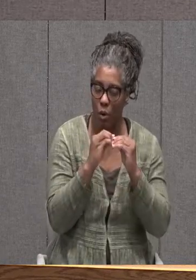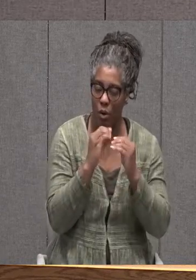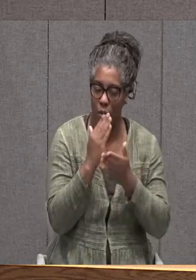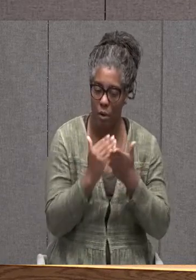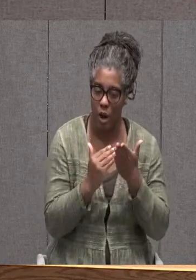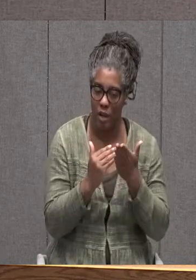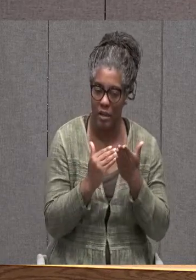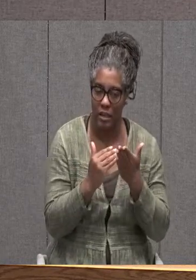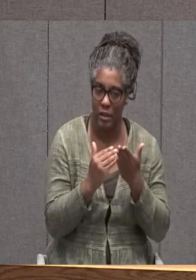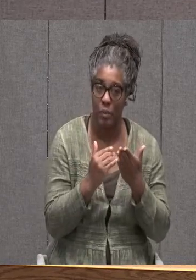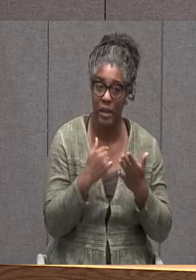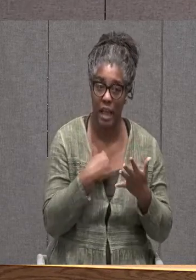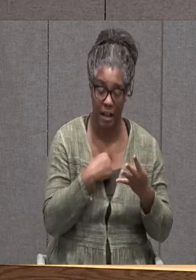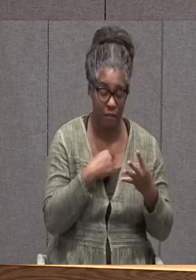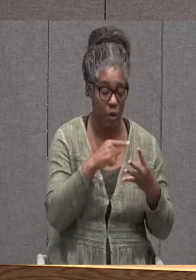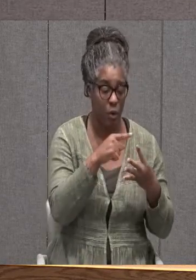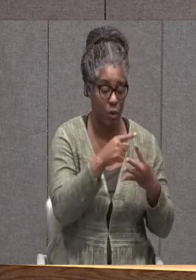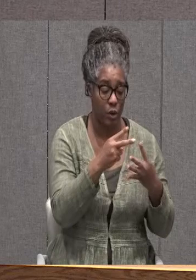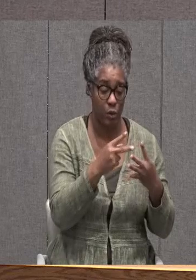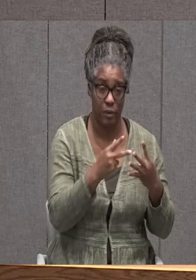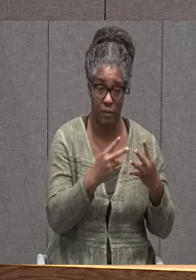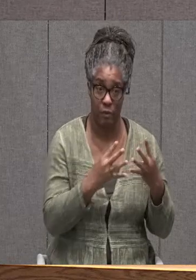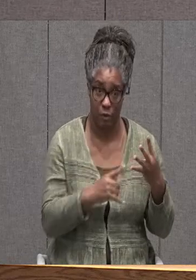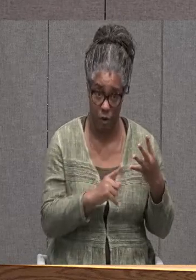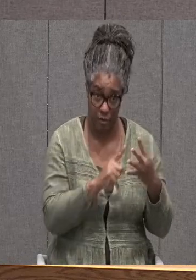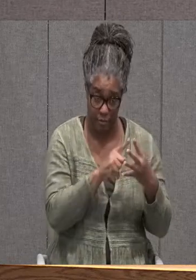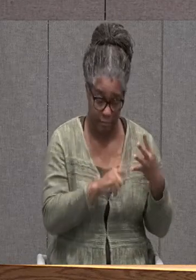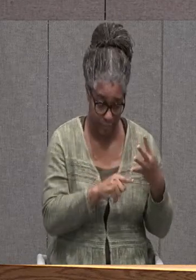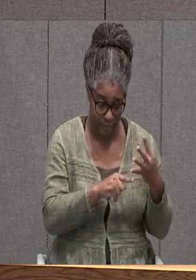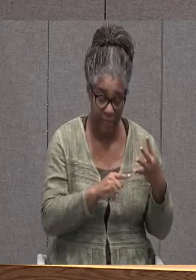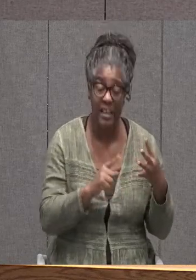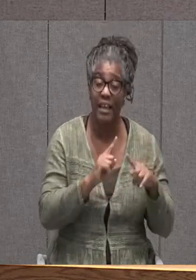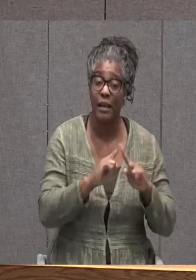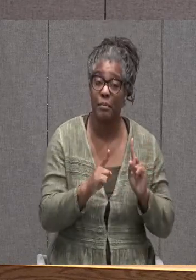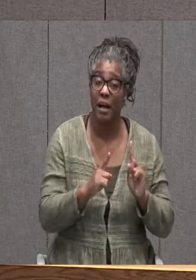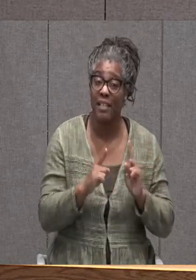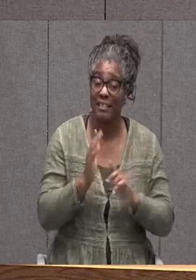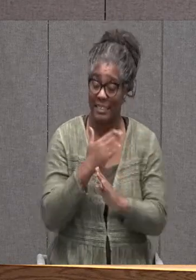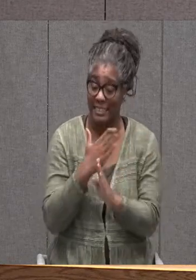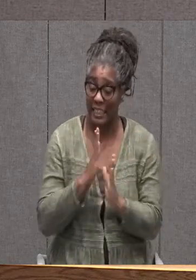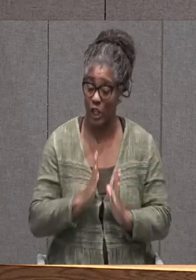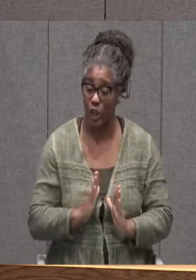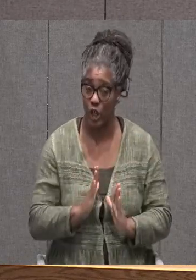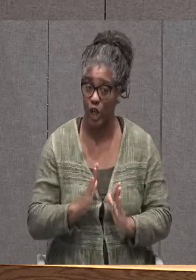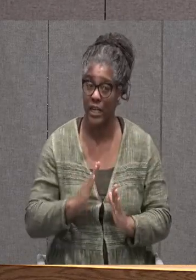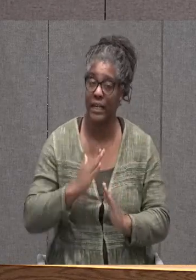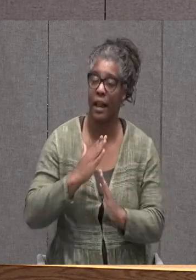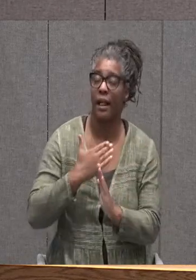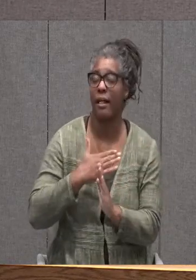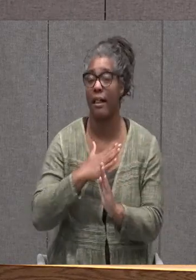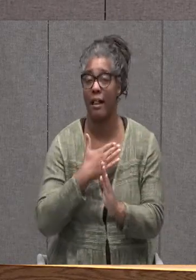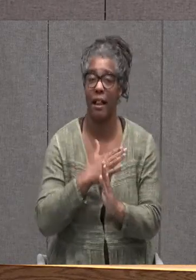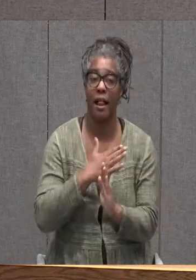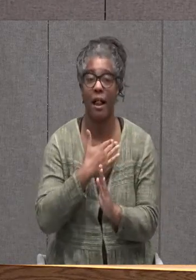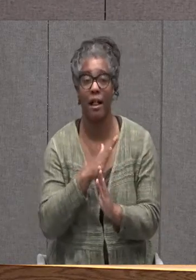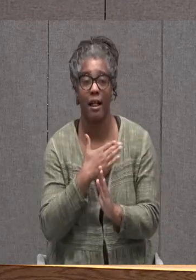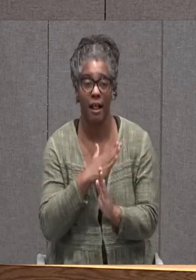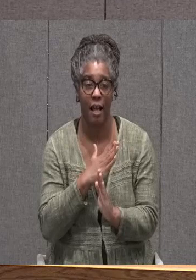but it's, a sequence that the singer sings, okay? So, I'm gonna go through that with you.